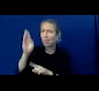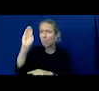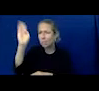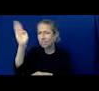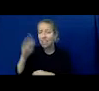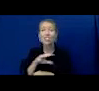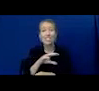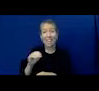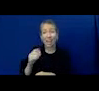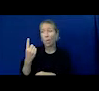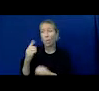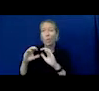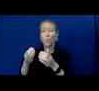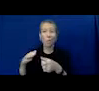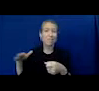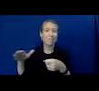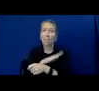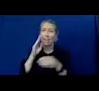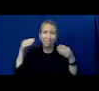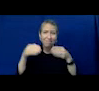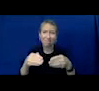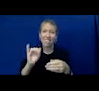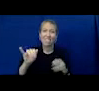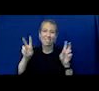totally dedicated to customized employment.